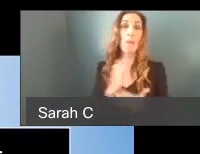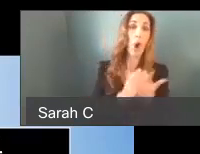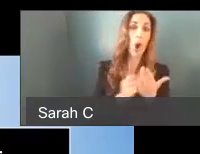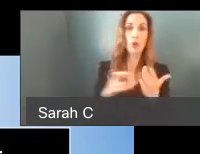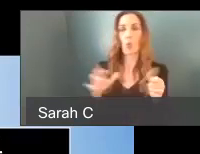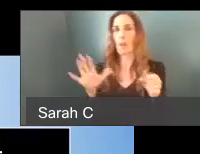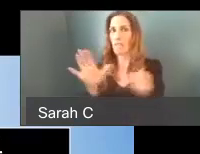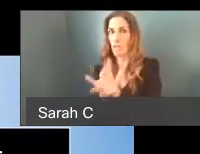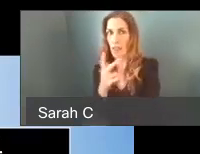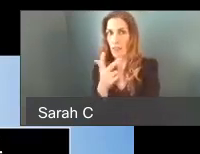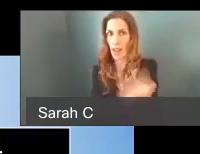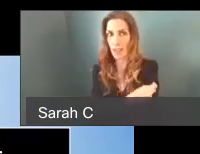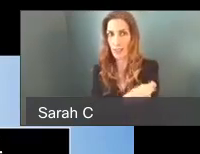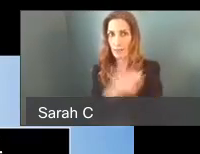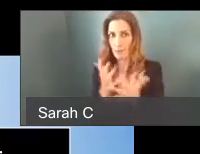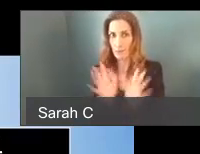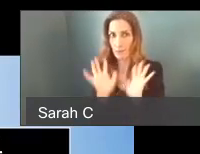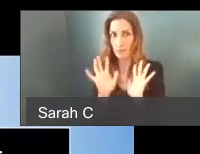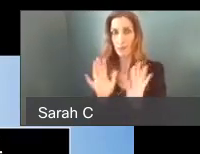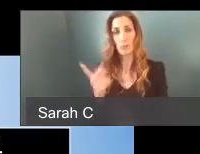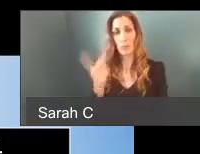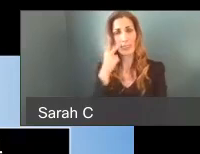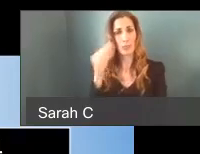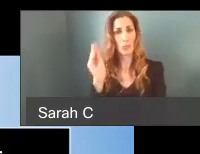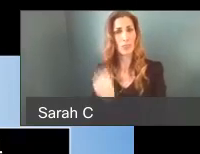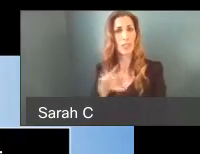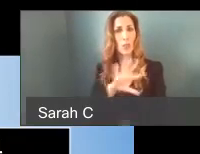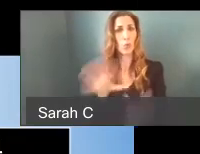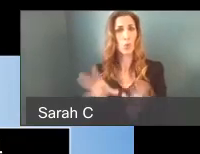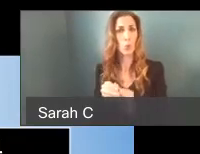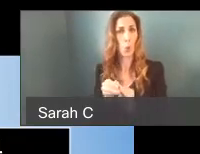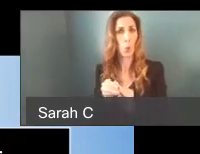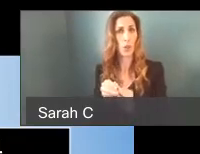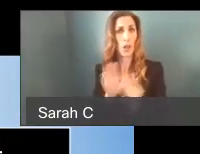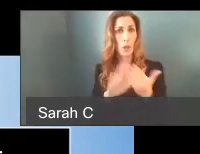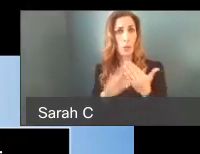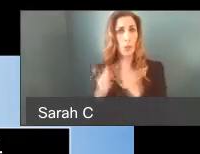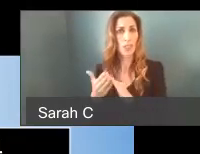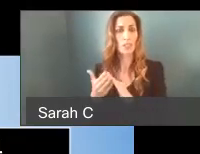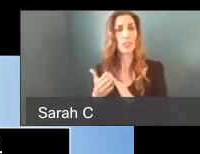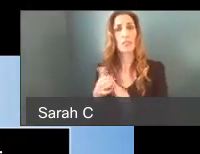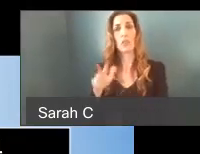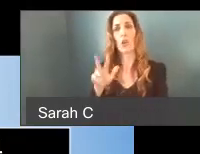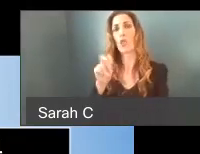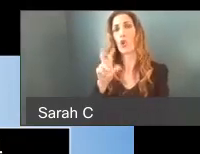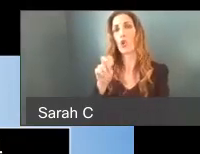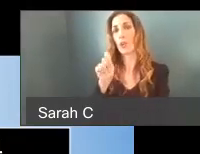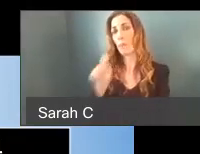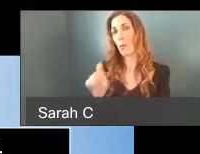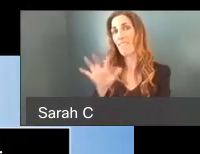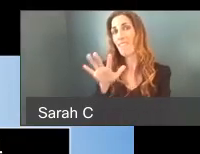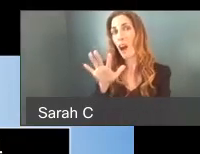If we look at that as the percent of our total population, that is 30.52% of our total